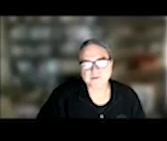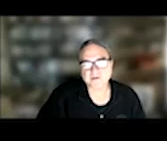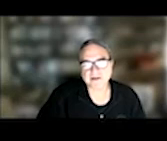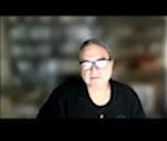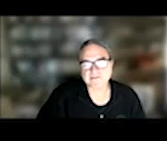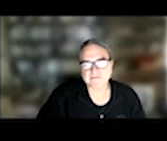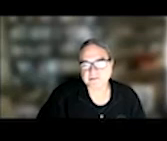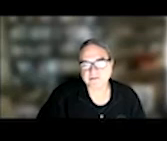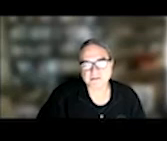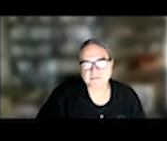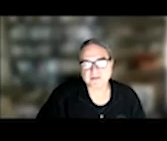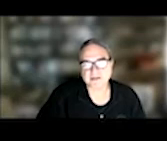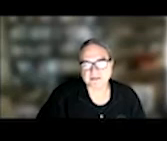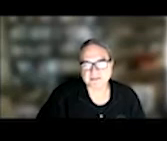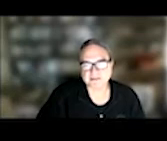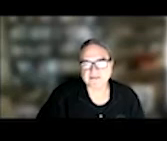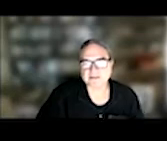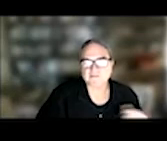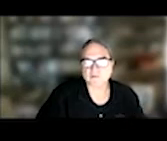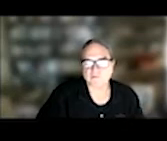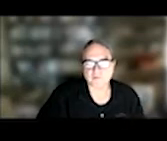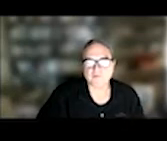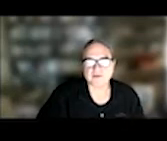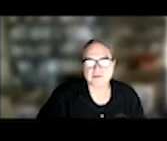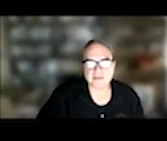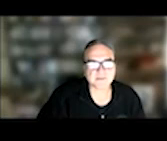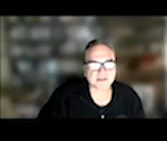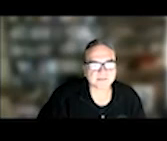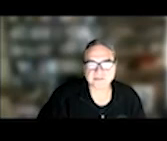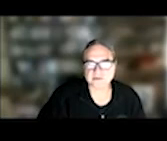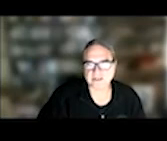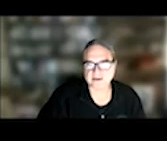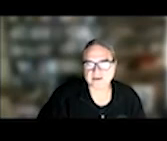who are have physical disabilities still having some form of movement as possible is so needed